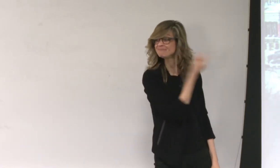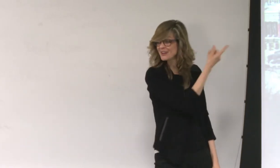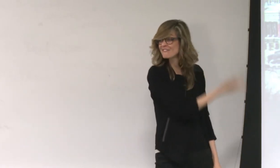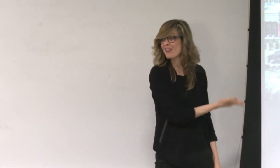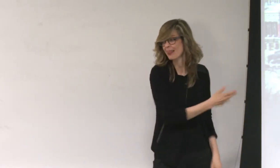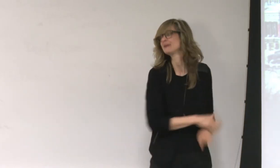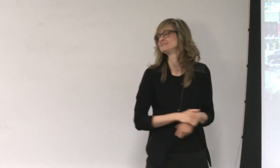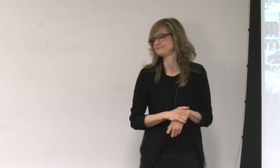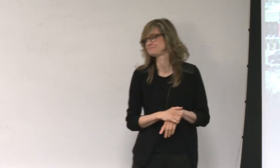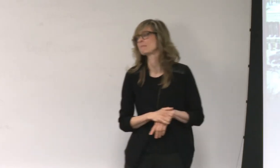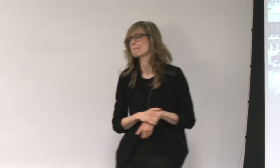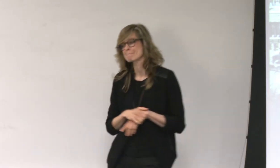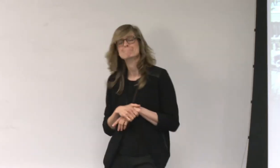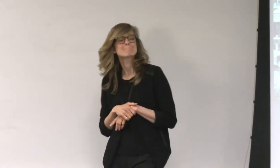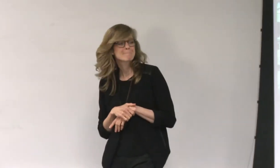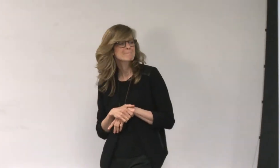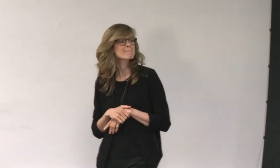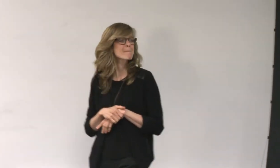BUT NO LESS A BEAUTIFUL CAMPUS.